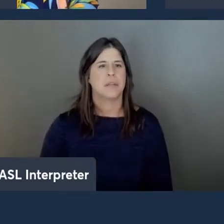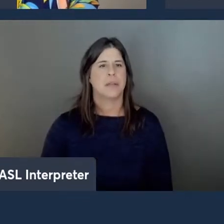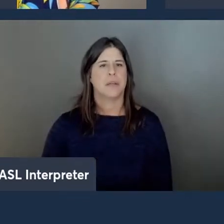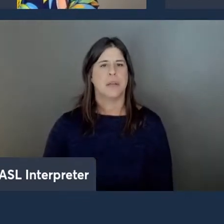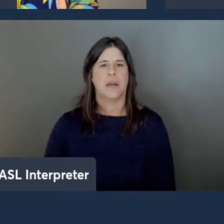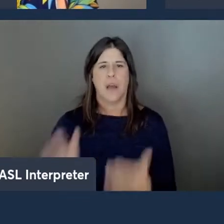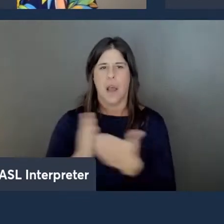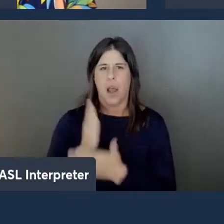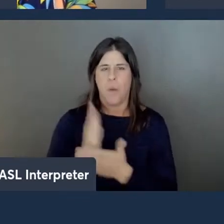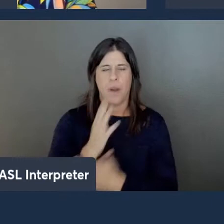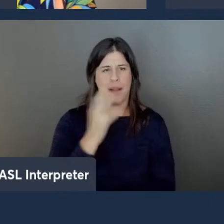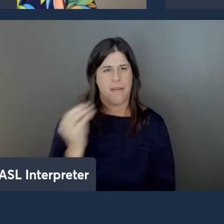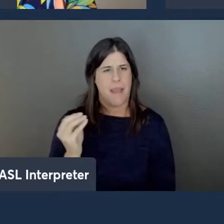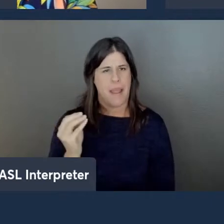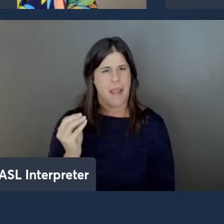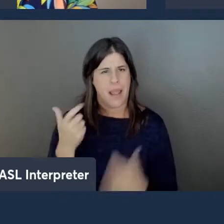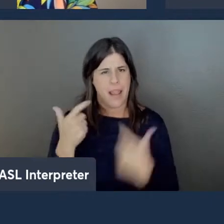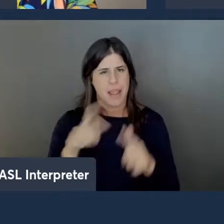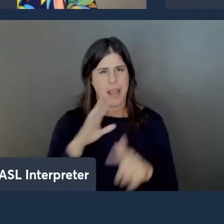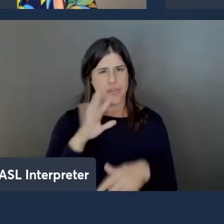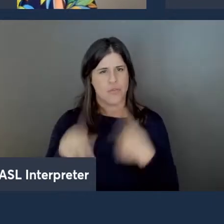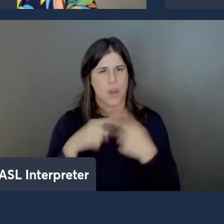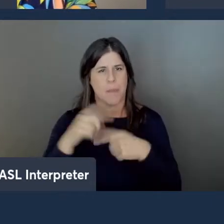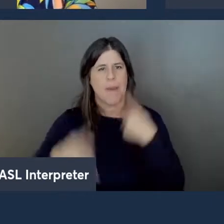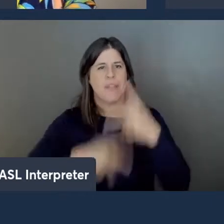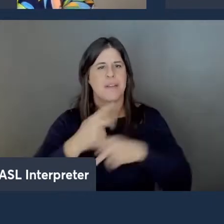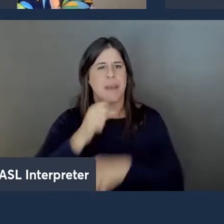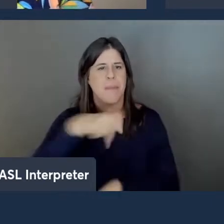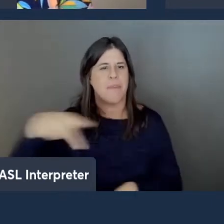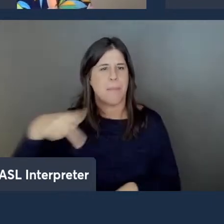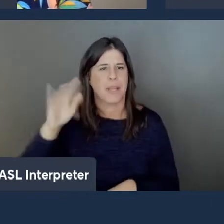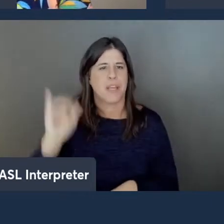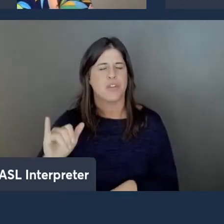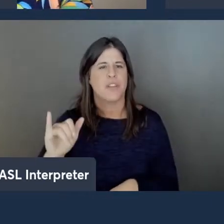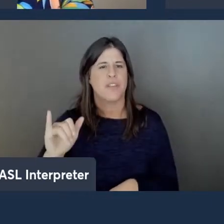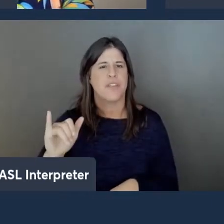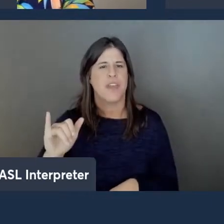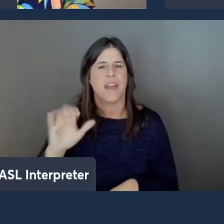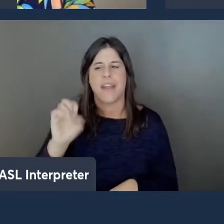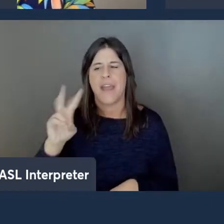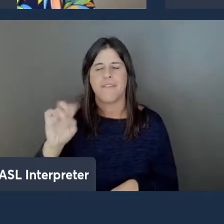And let's talk about the type of applications that Evidently can help with evidently.